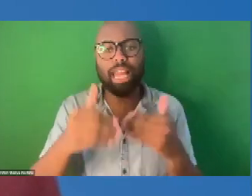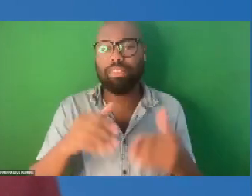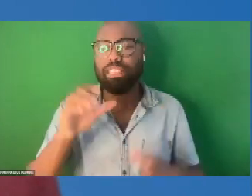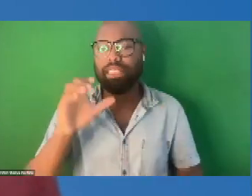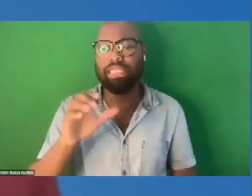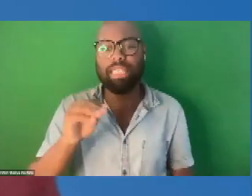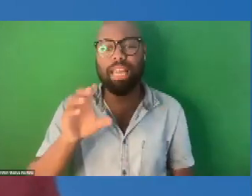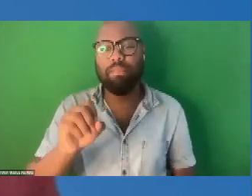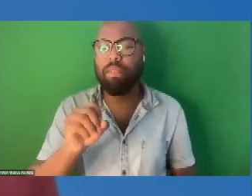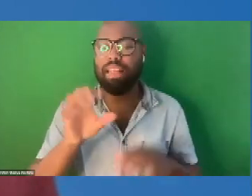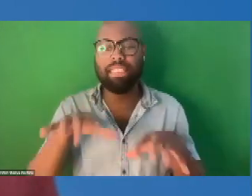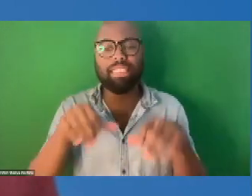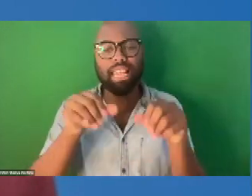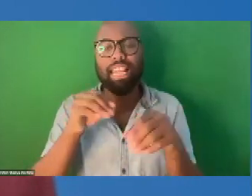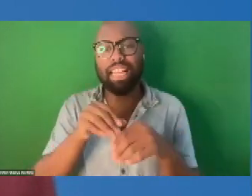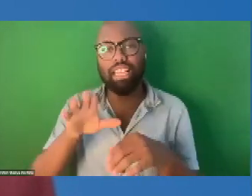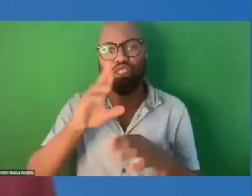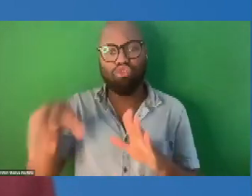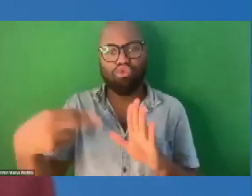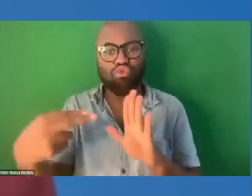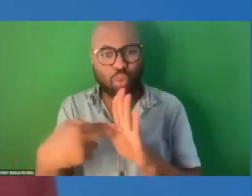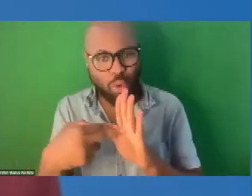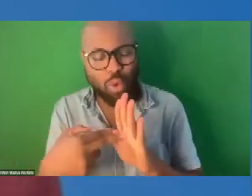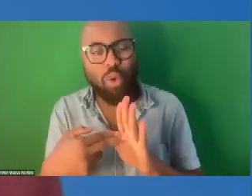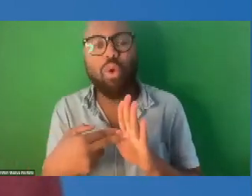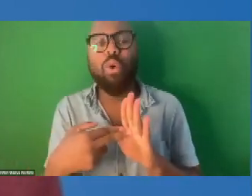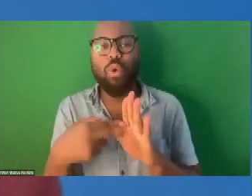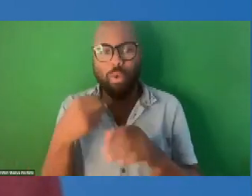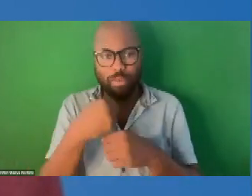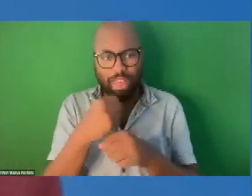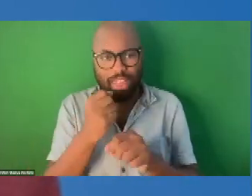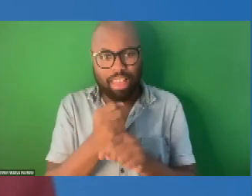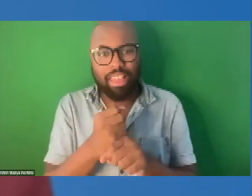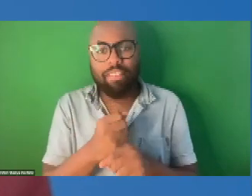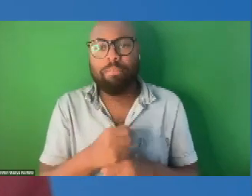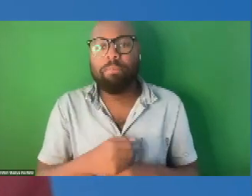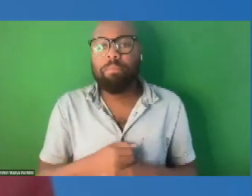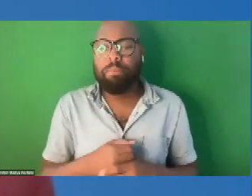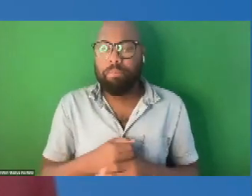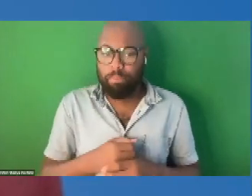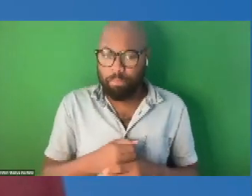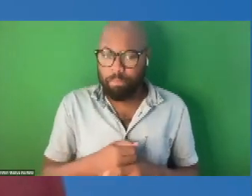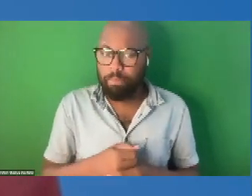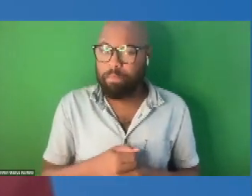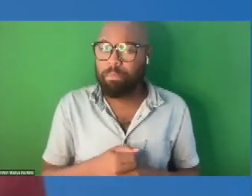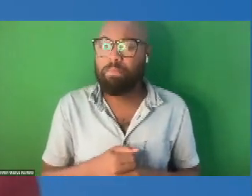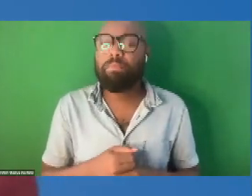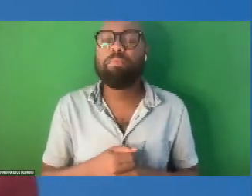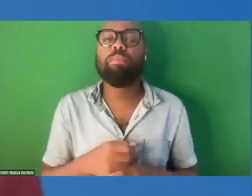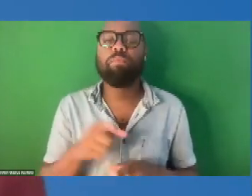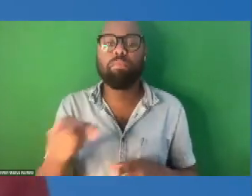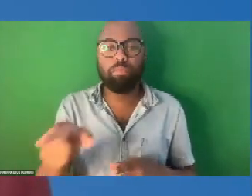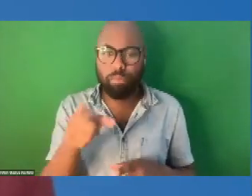I think there is Yeah. Room to comment. I'd like to see them do more.